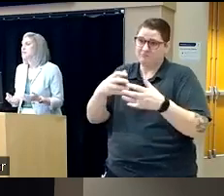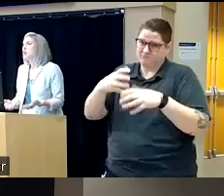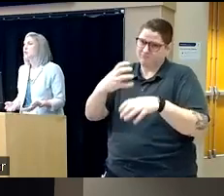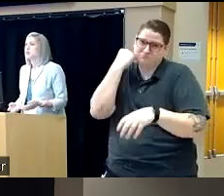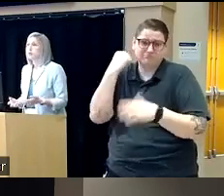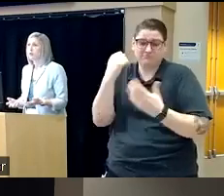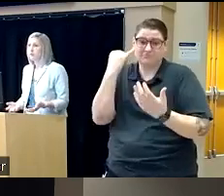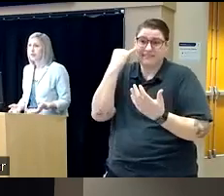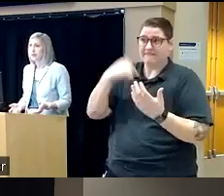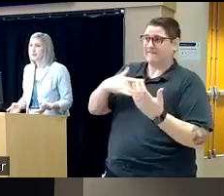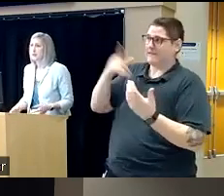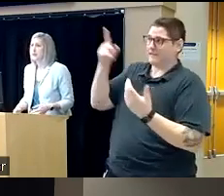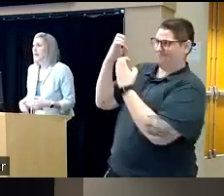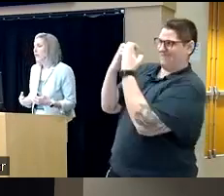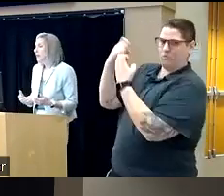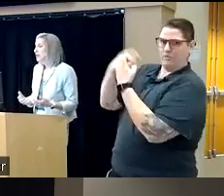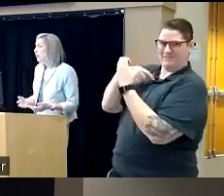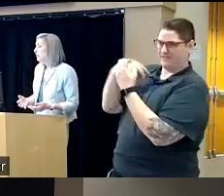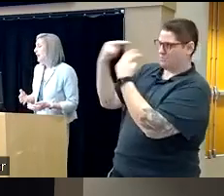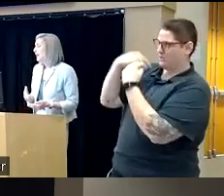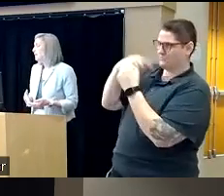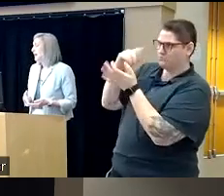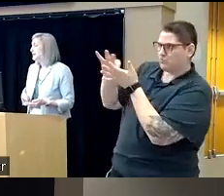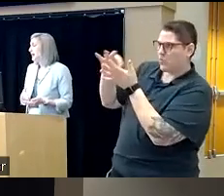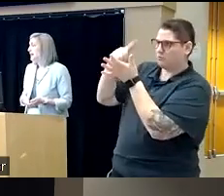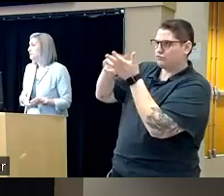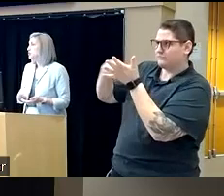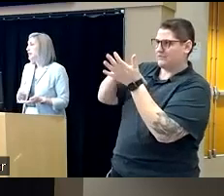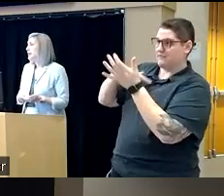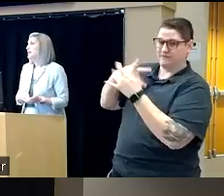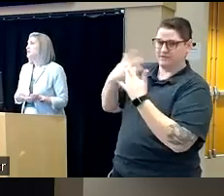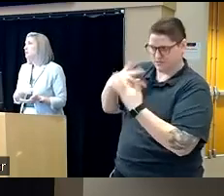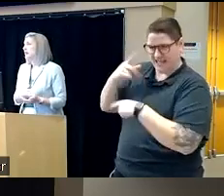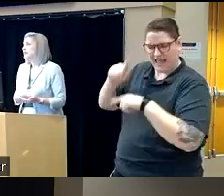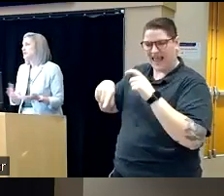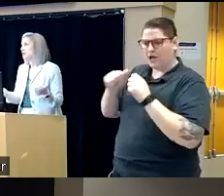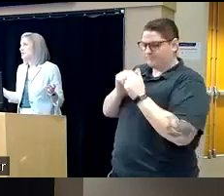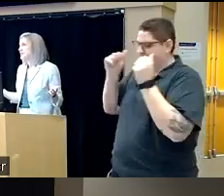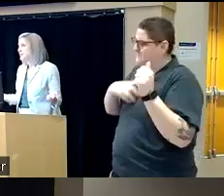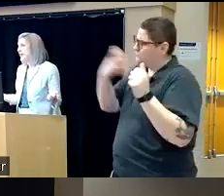disclosure of vulnerabilities and I want to note that in my time training supervisors across the